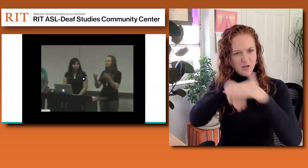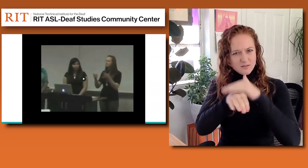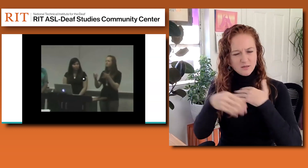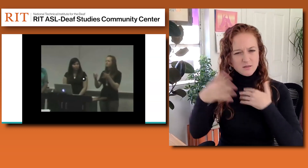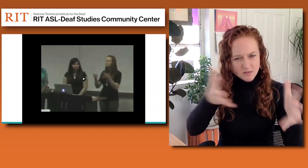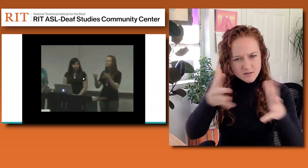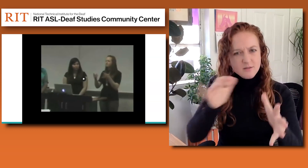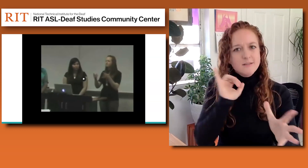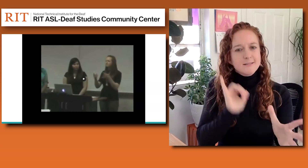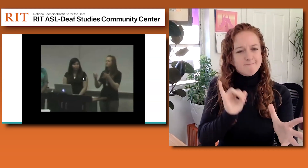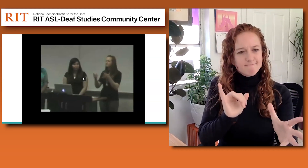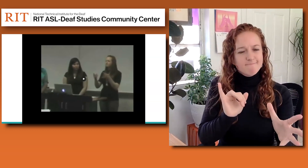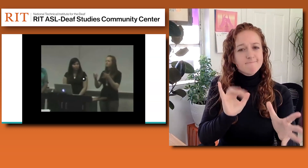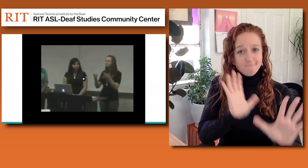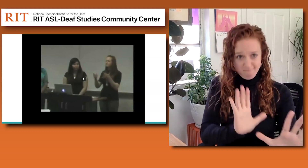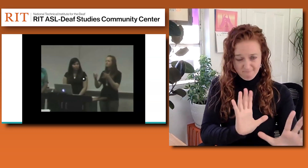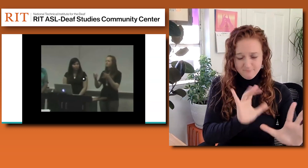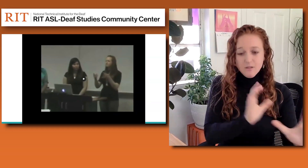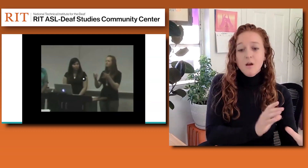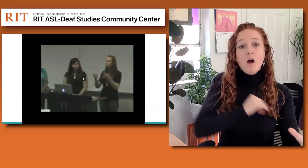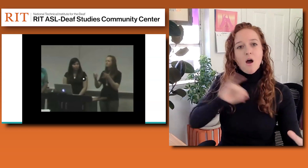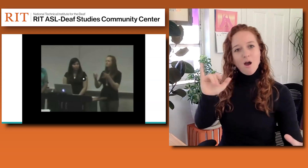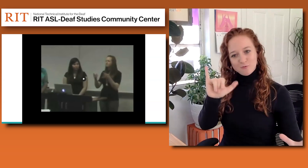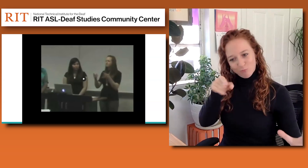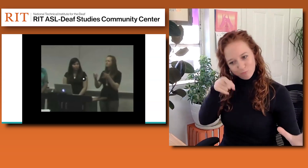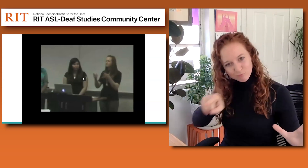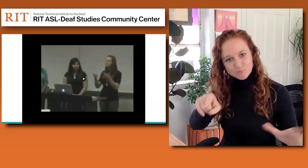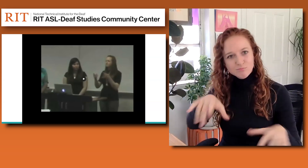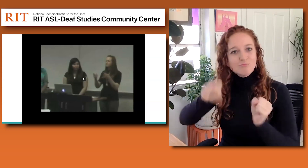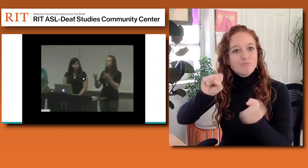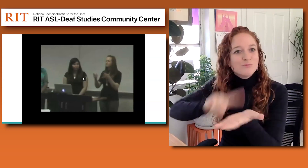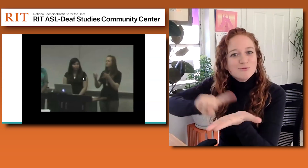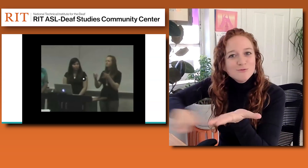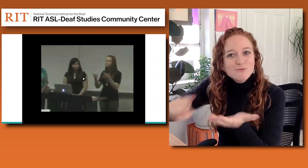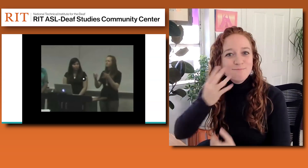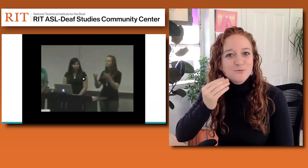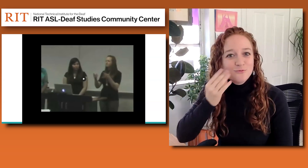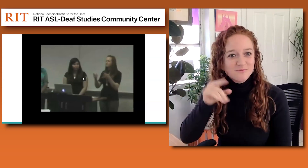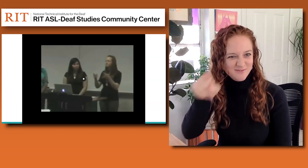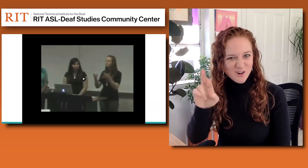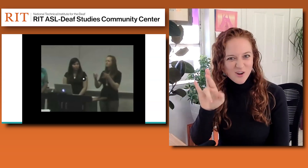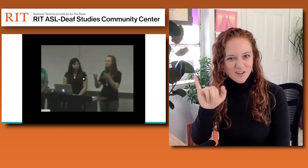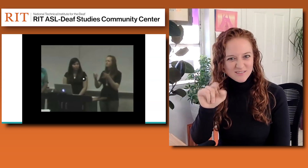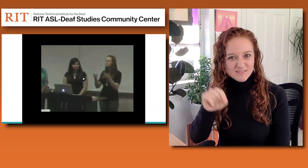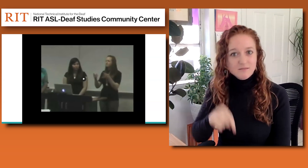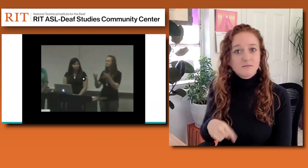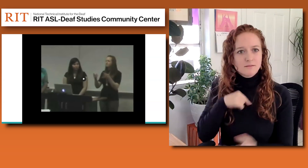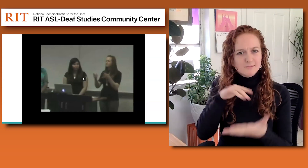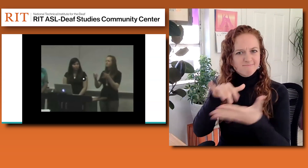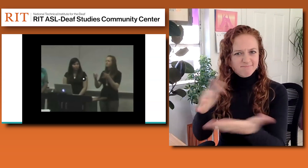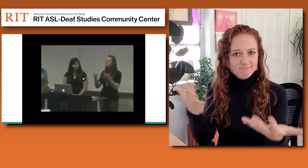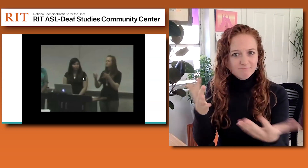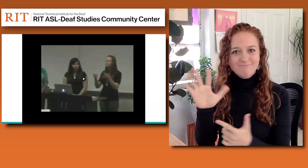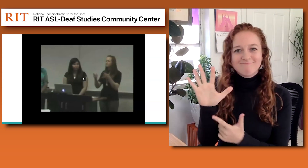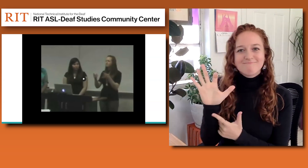I struggled for information access. Also during that, um, at RIT,